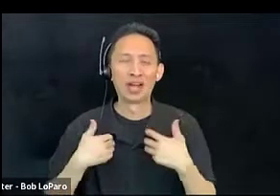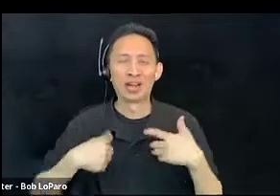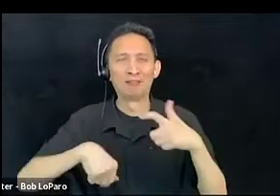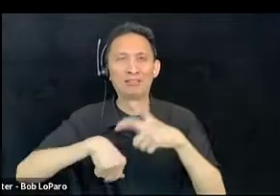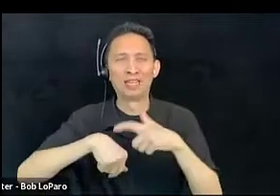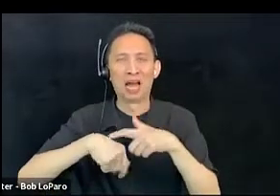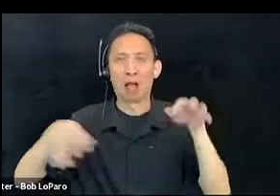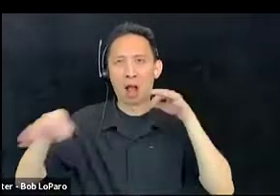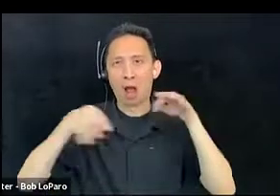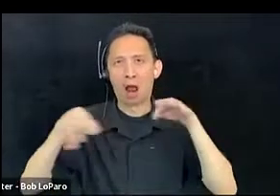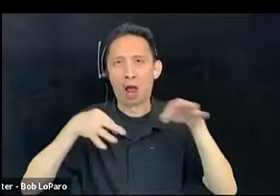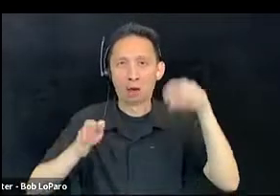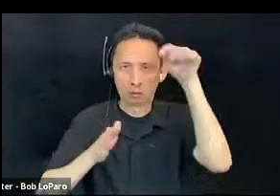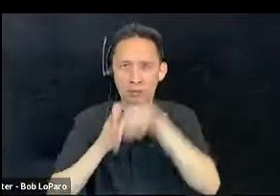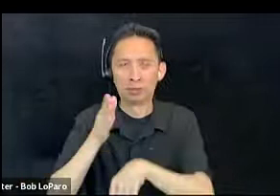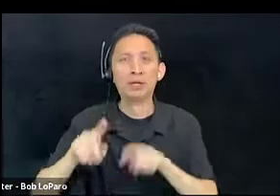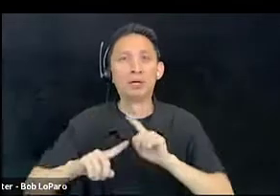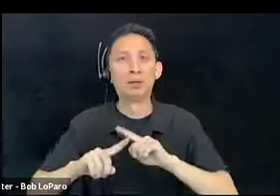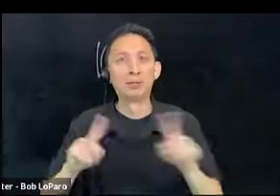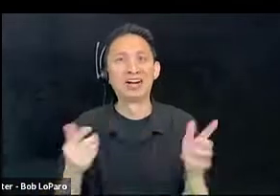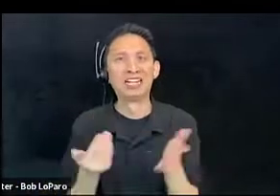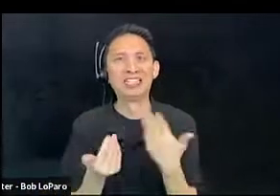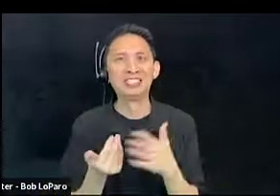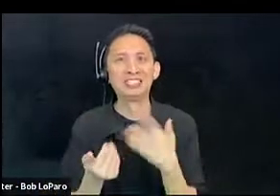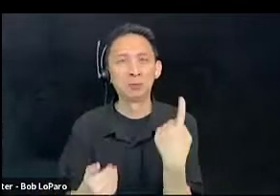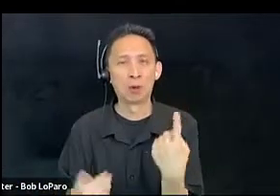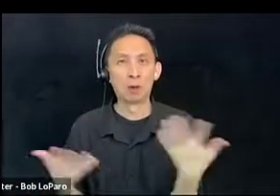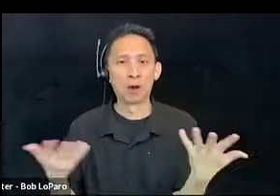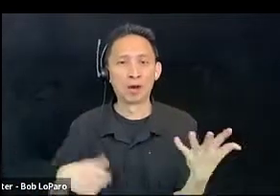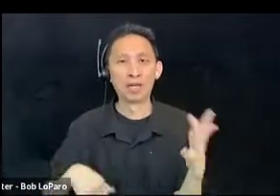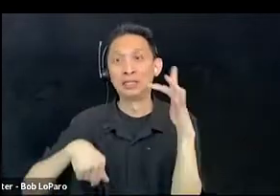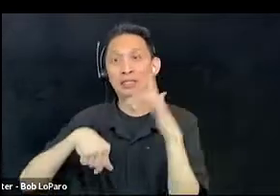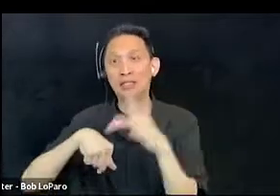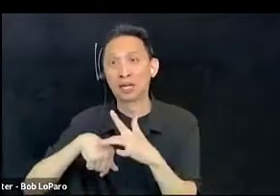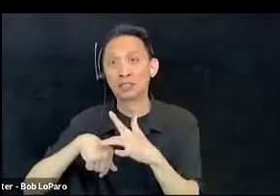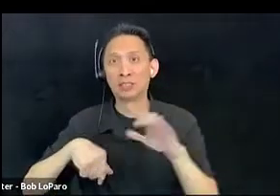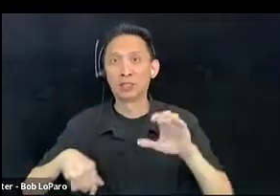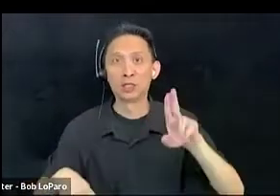And actually, I see that Julie Meyer is on the presentation.